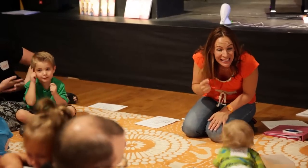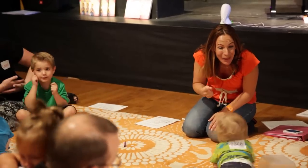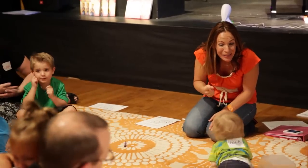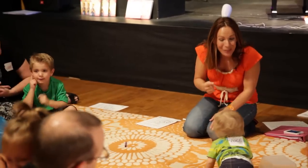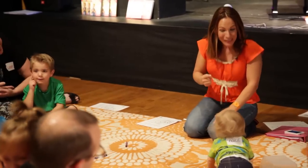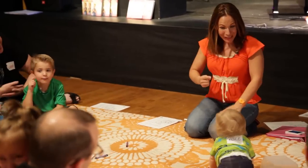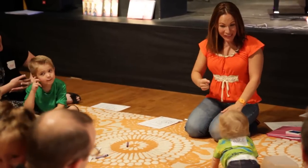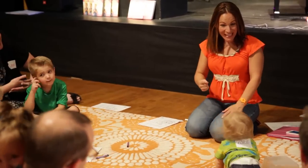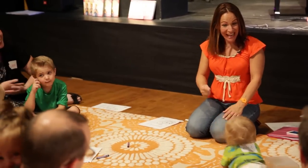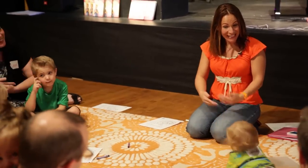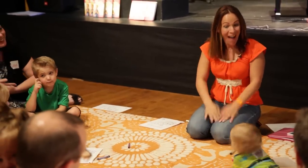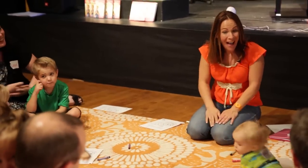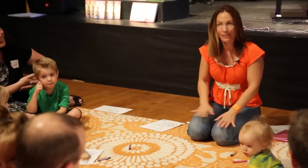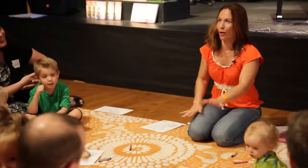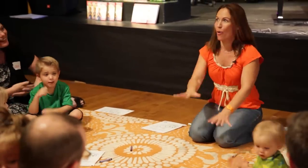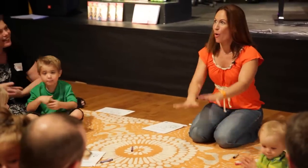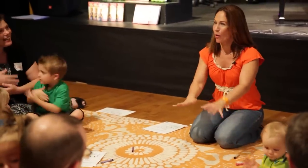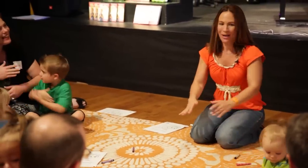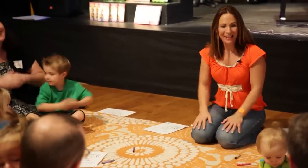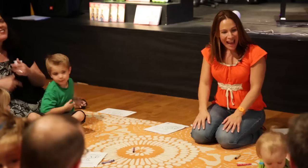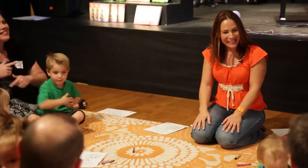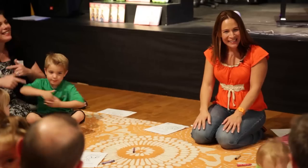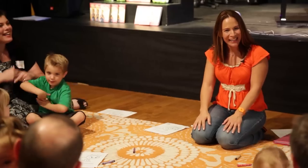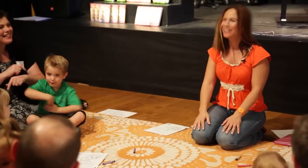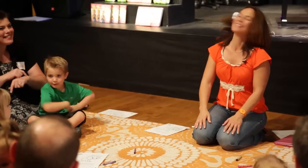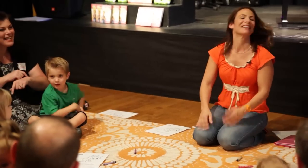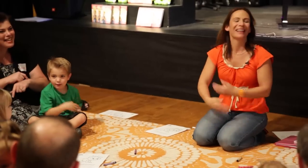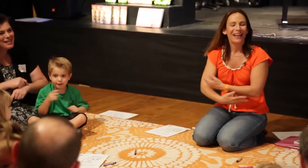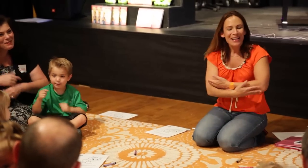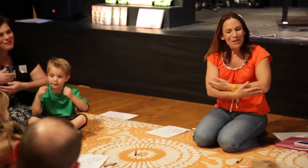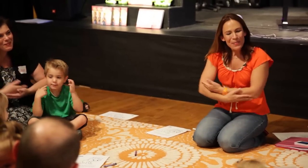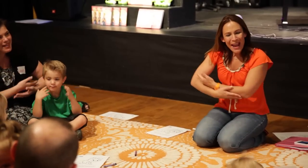Spencer it just connected huh? He's like oh, oh. Yes!